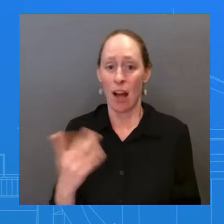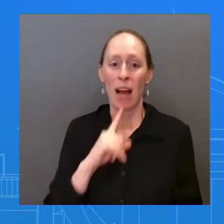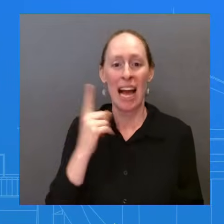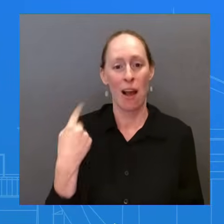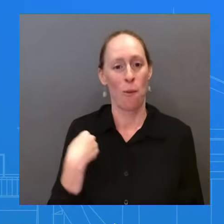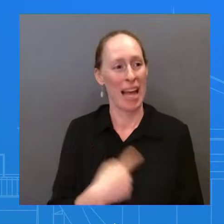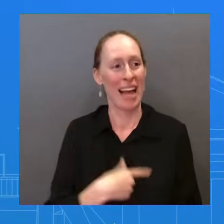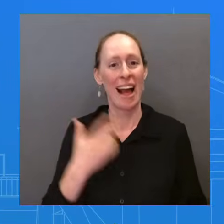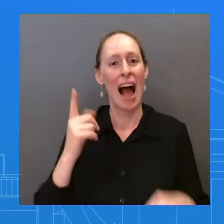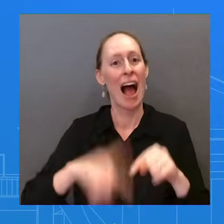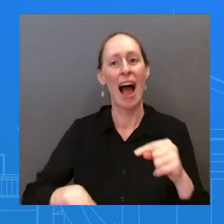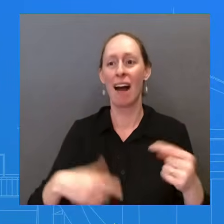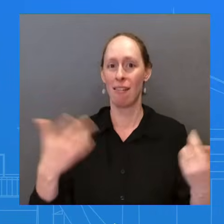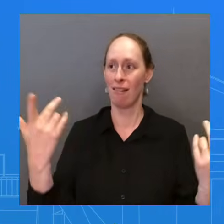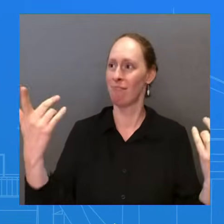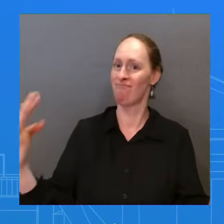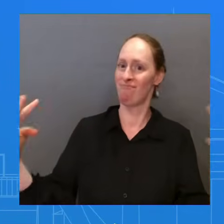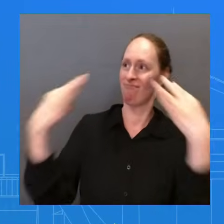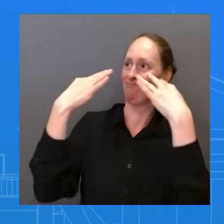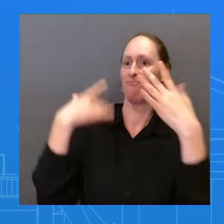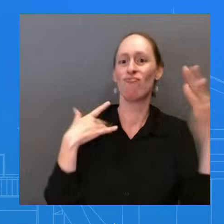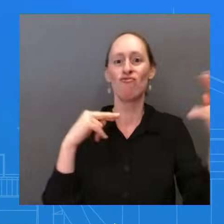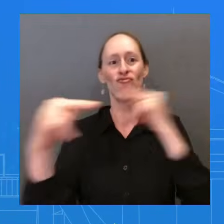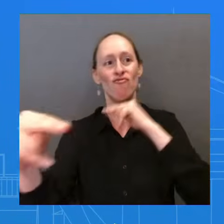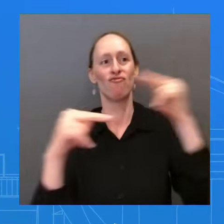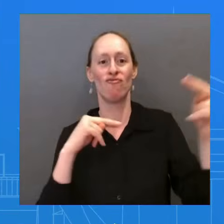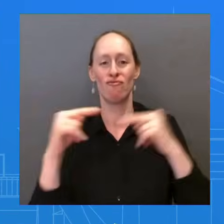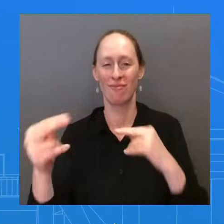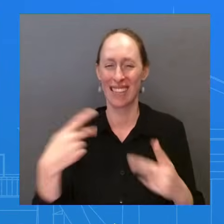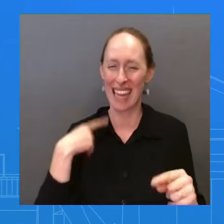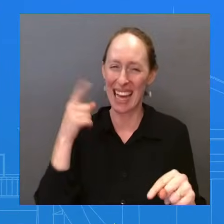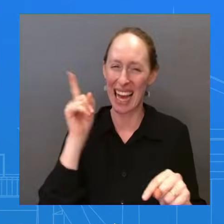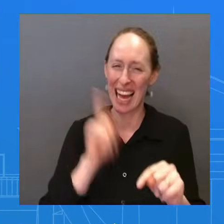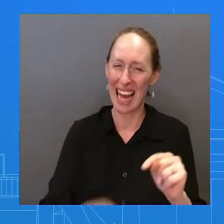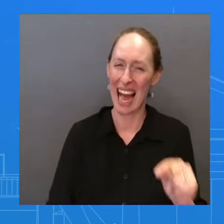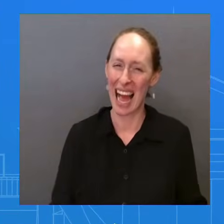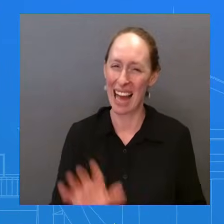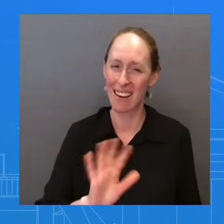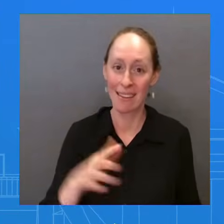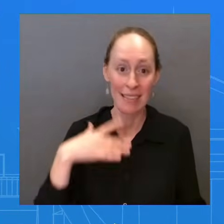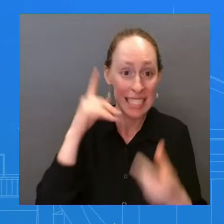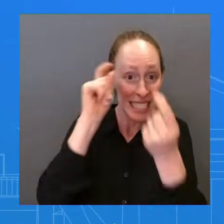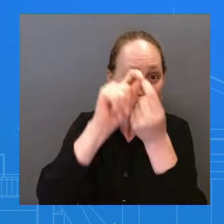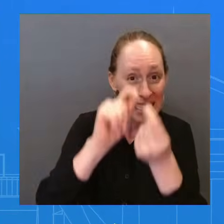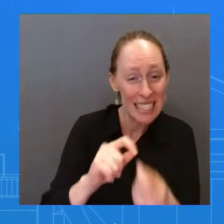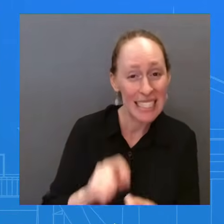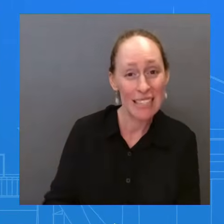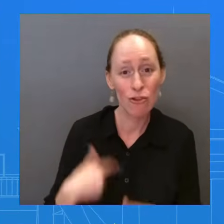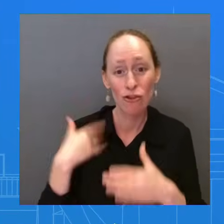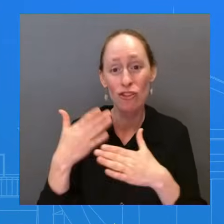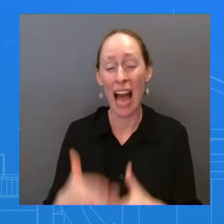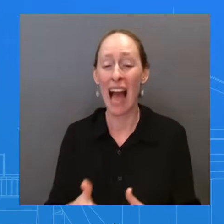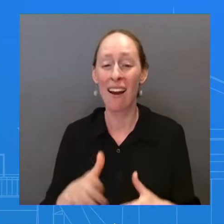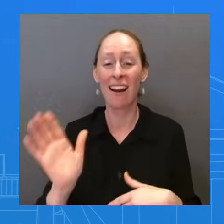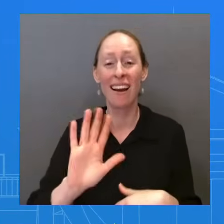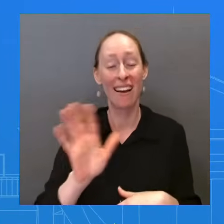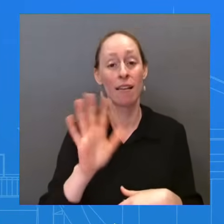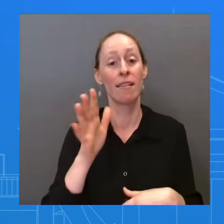disclose the conversations that we're having -- certainly, Evan, Mr. Whelan. And there are, as you right -- as you are right to say,